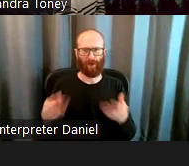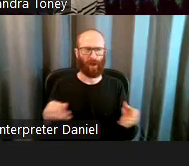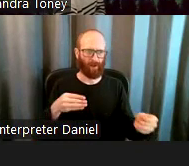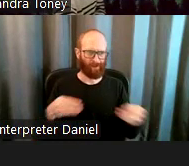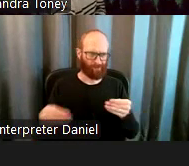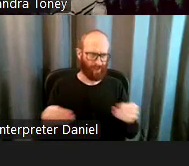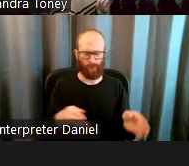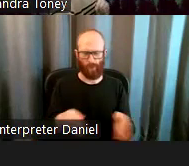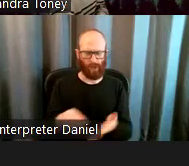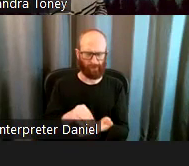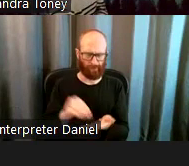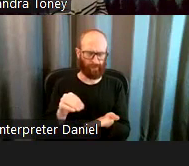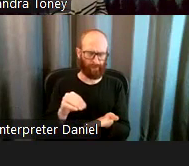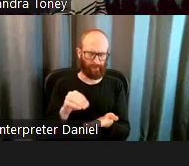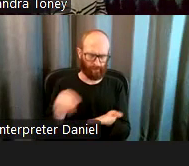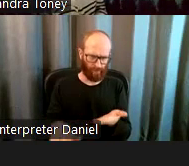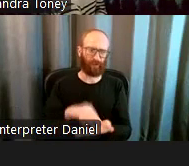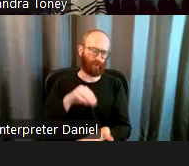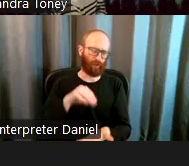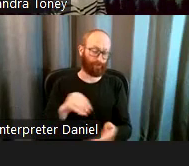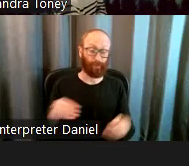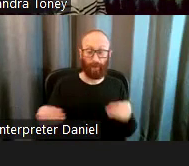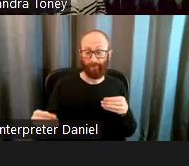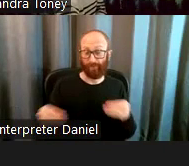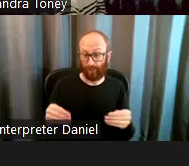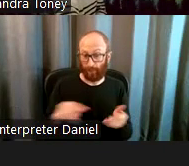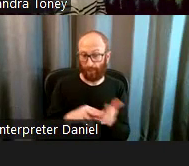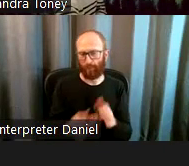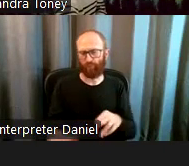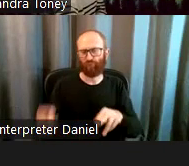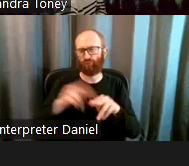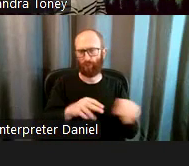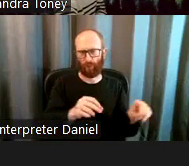learn, and this flexibility increases opportunities for students to engage in